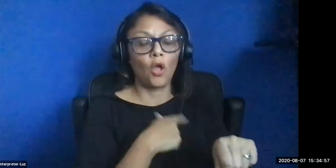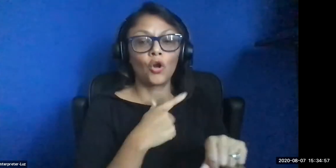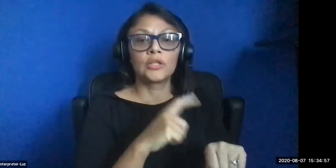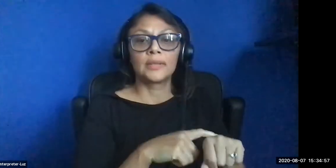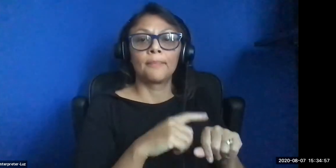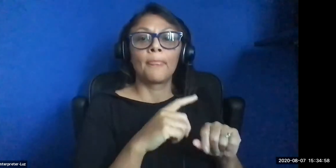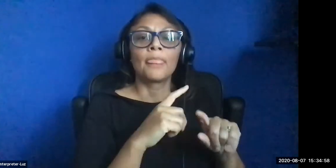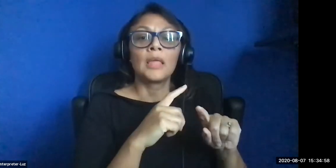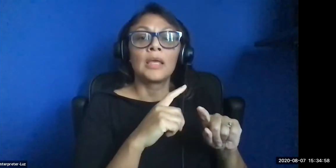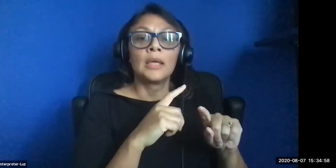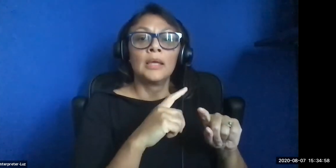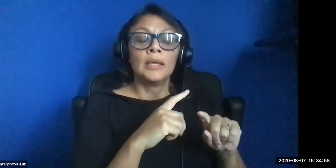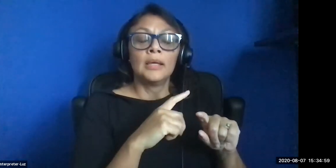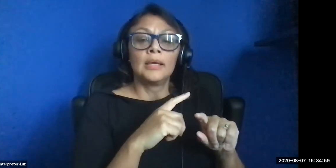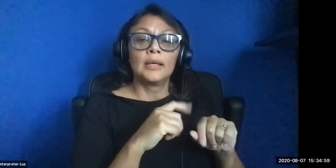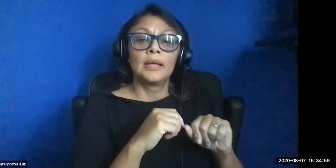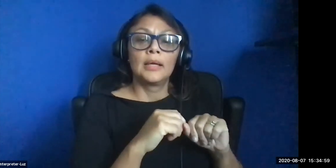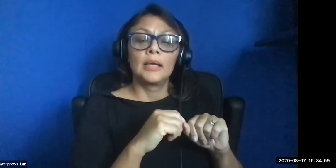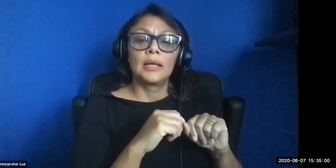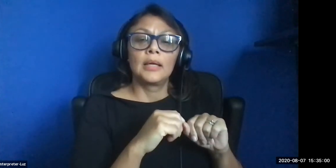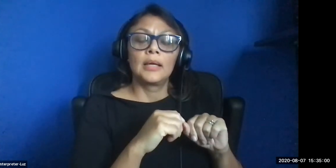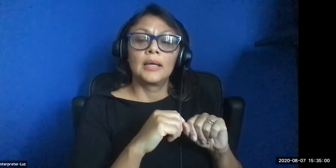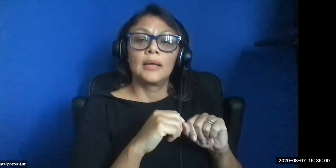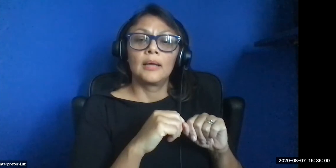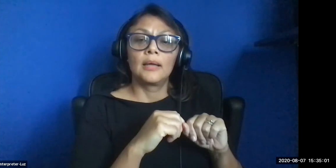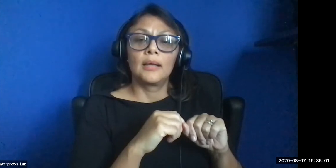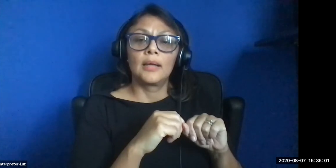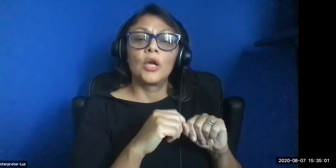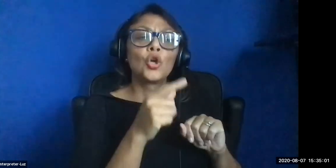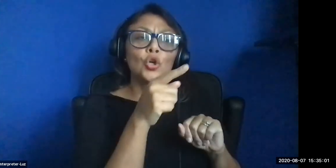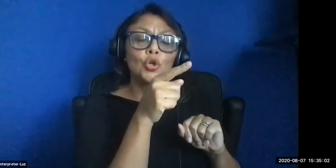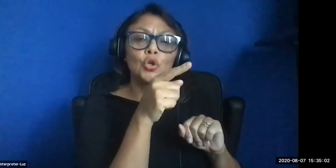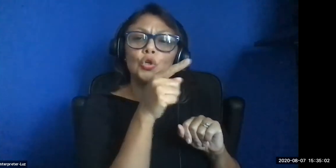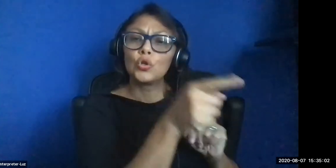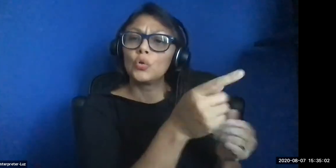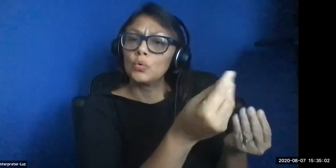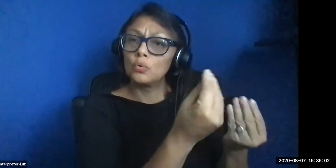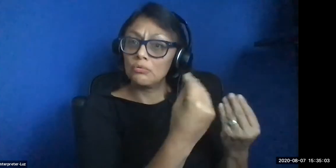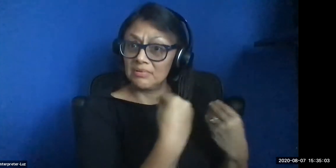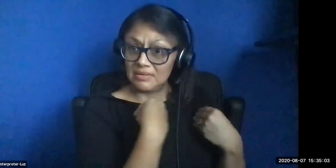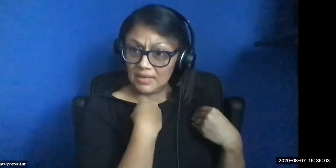Karen Crocket: Excuse me. Karen Crocket: What Karen Crocket: You gave me a name. Karen Crocket: Um, can I get